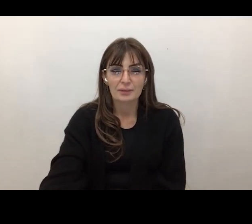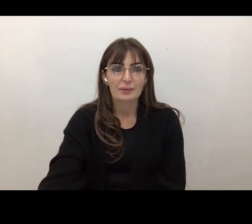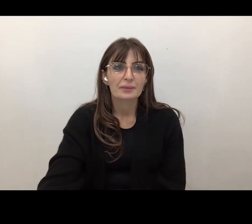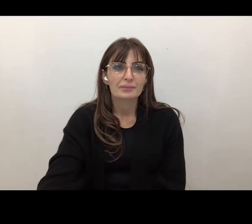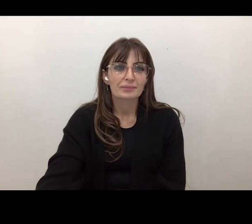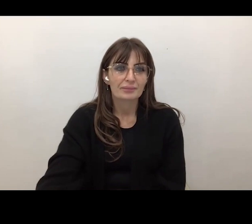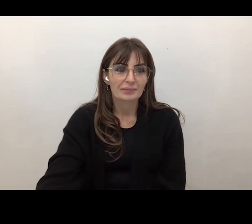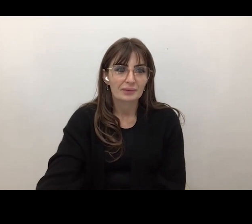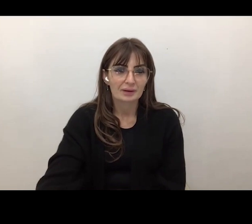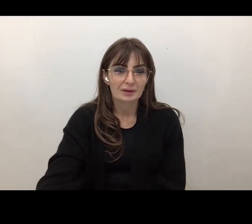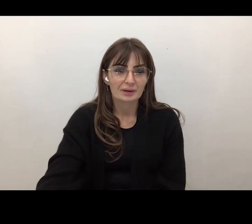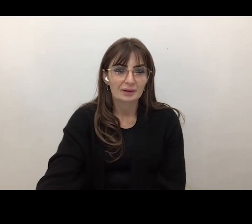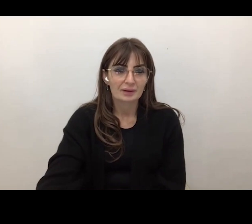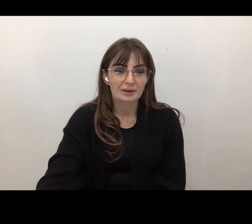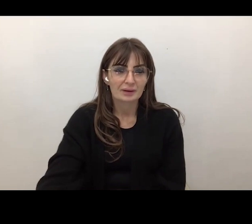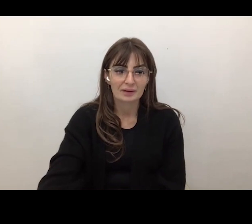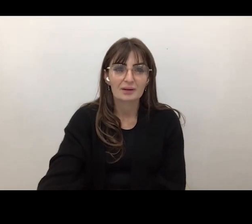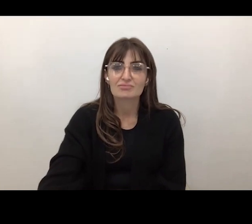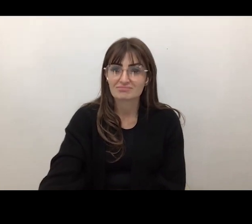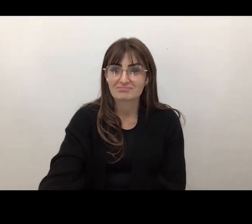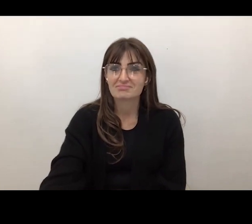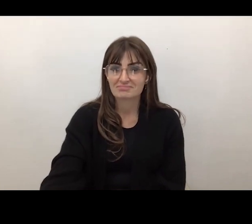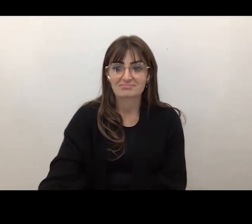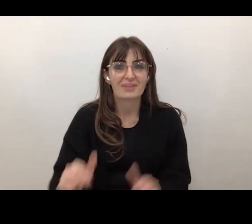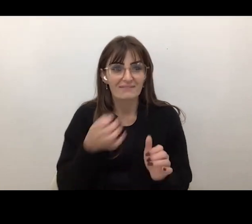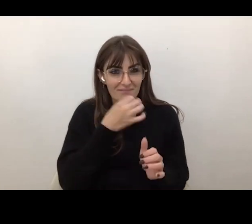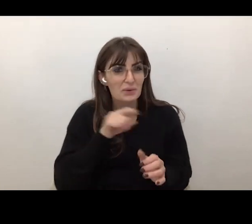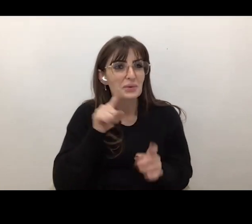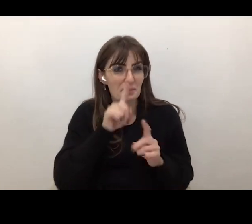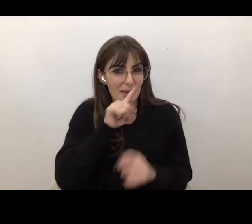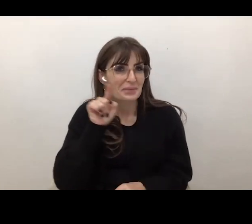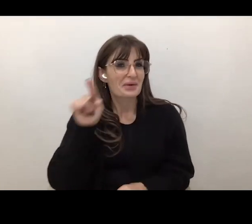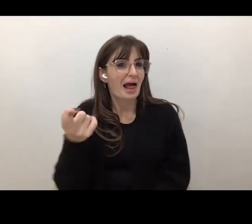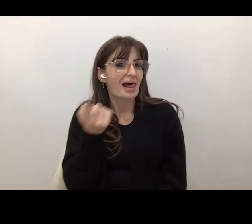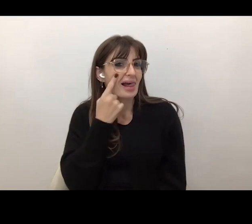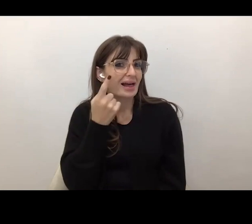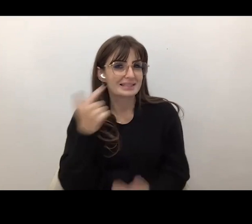Right! I see quite a few people there. It is working. Let's see how it goes. Let's get to